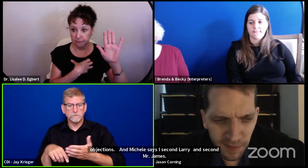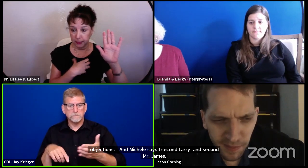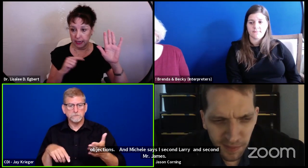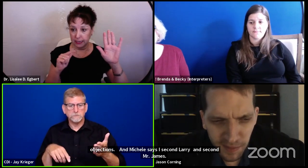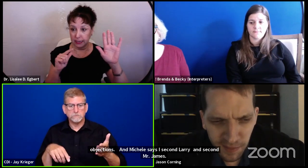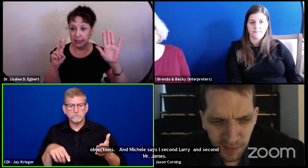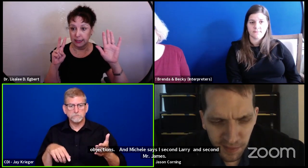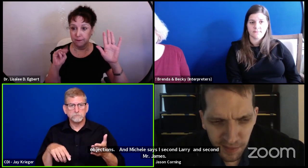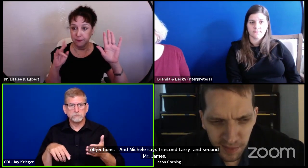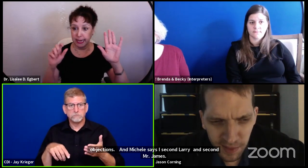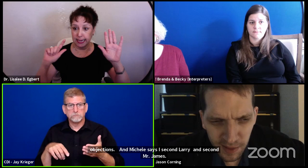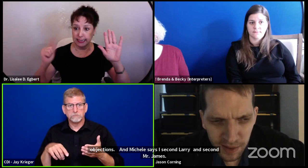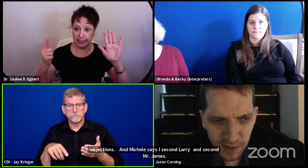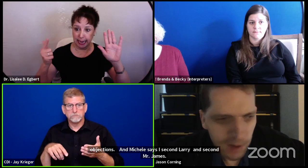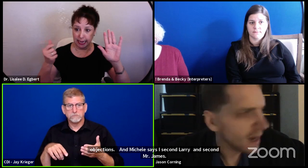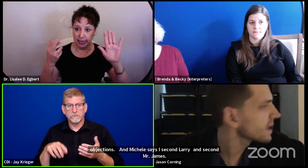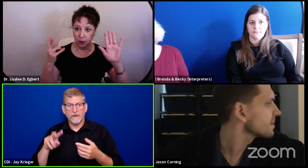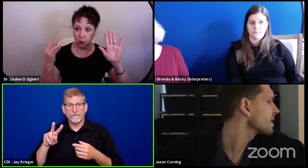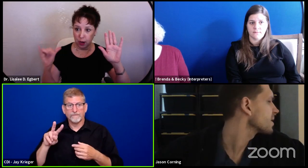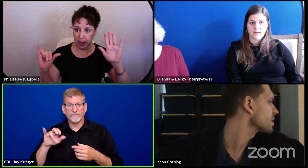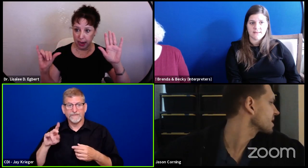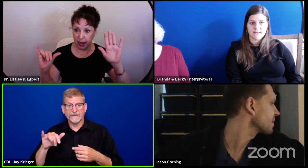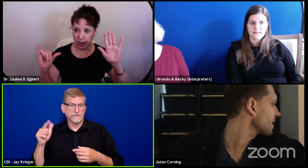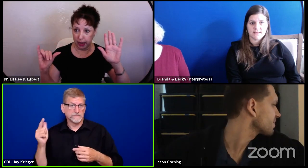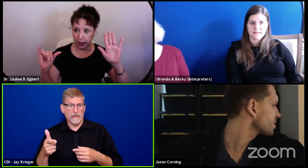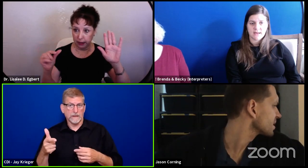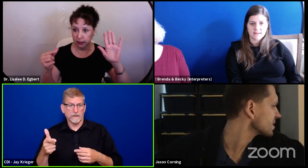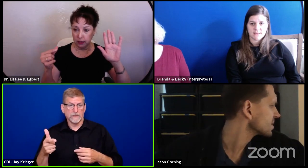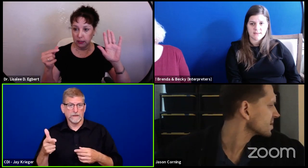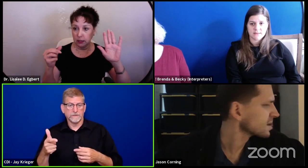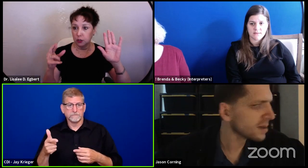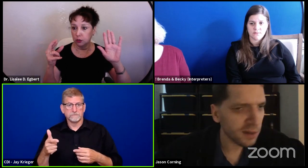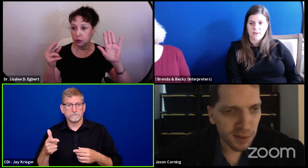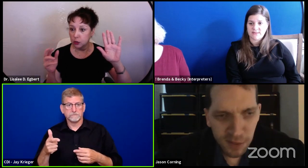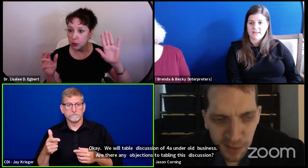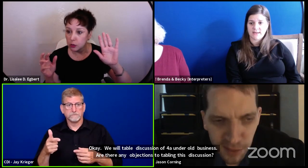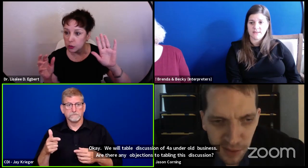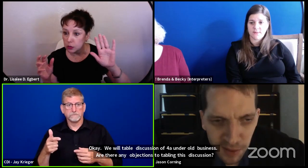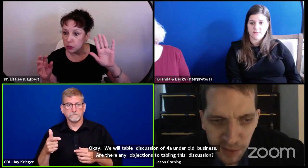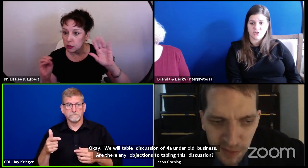I see a second by Michele.